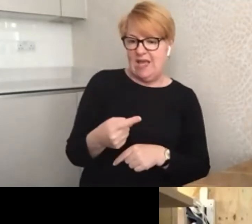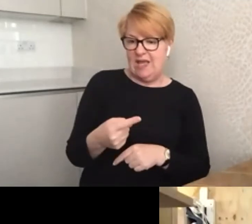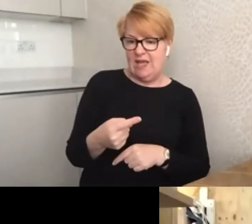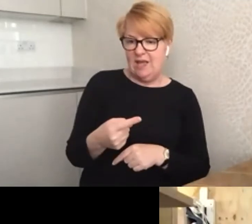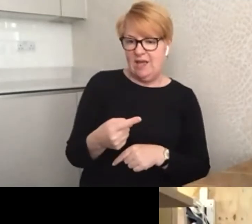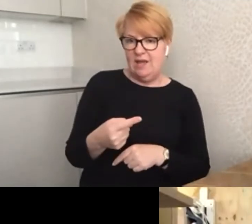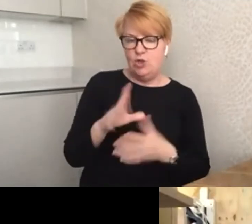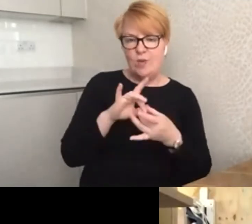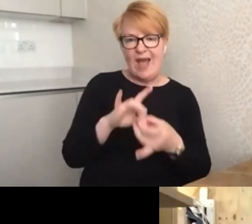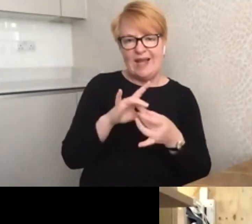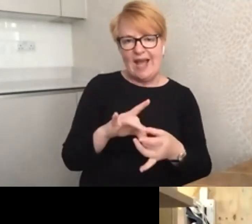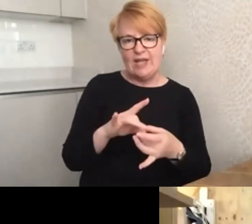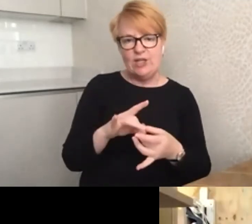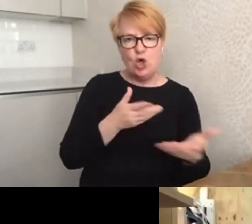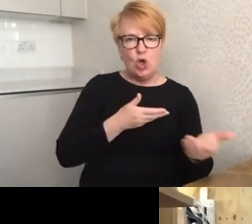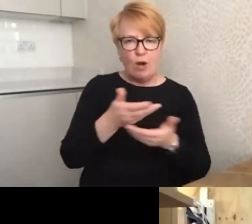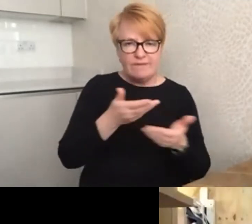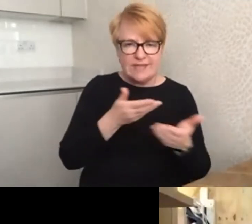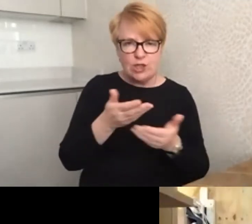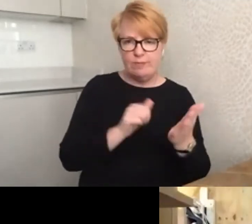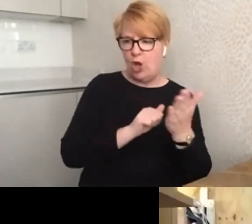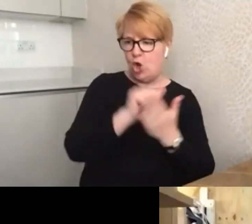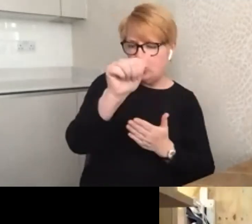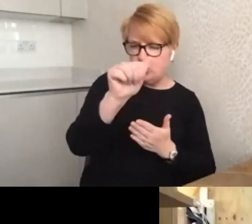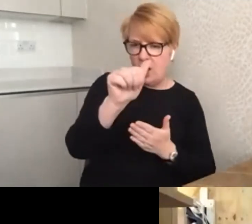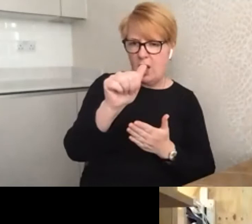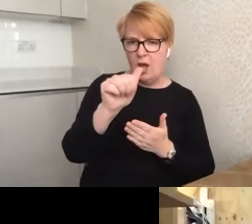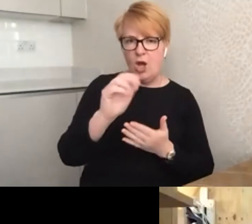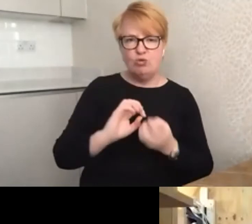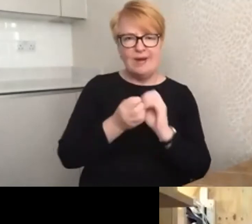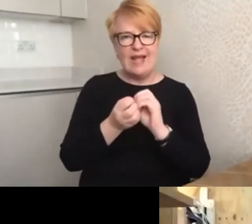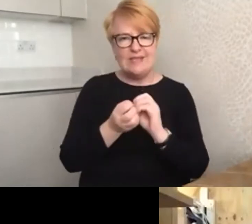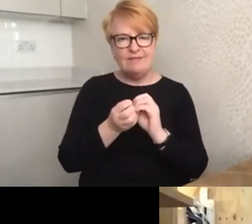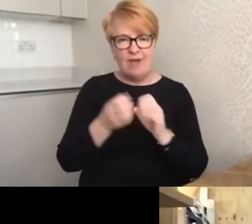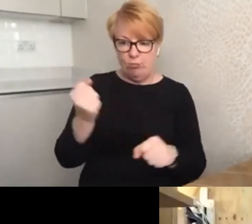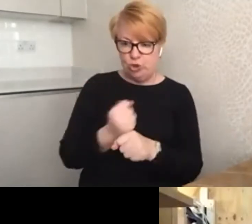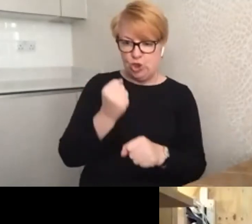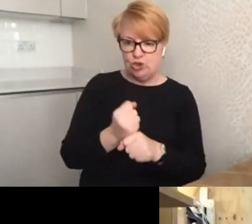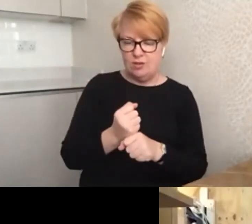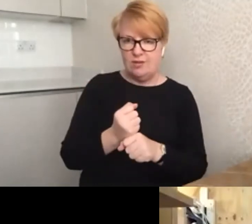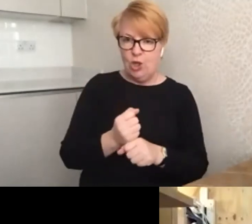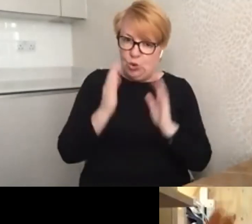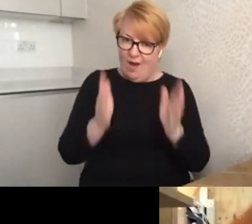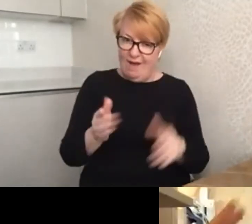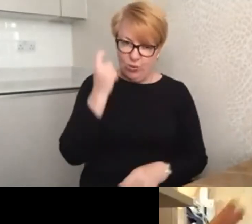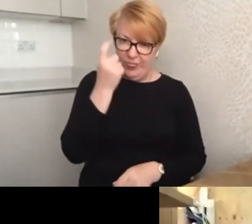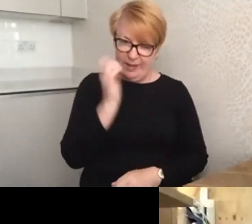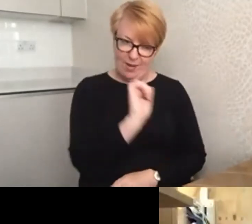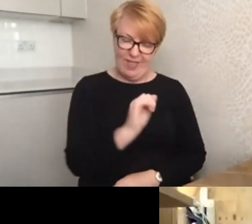in a conversation about culture, and creativity and production and all these things, actually, you need to address some people's needs, in terms of hierarchy of needs.